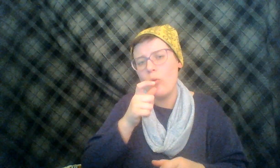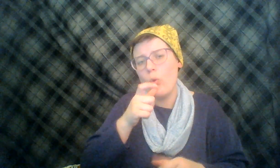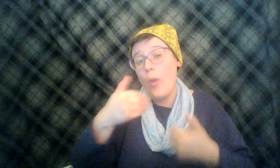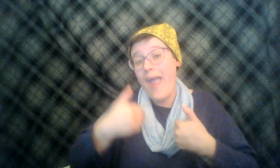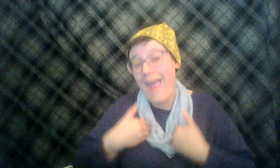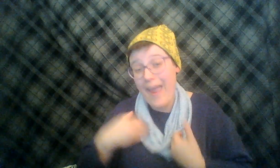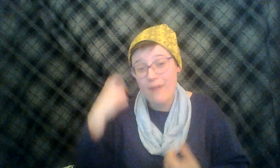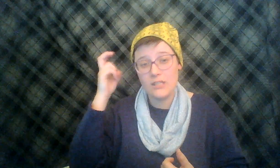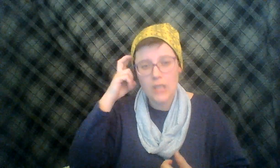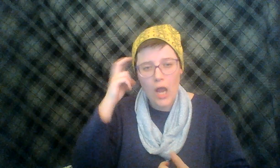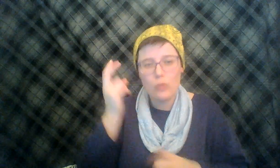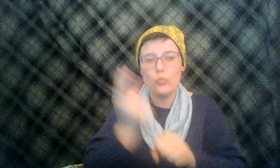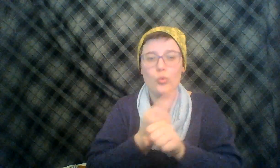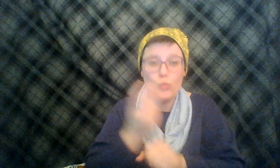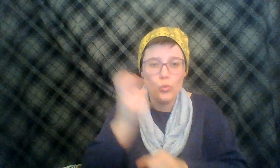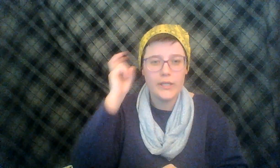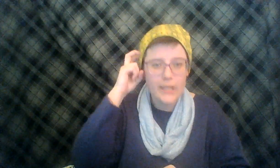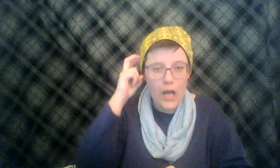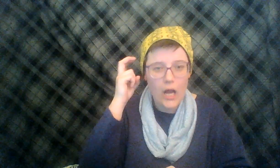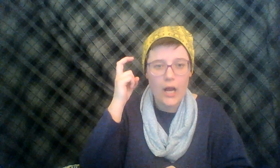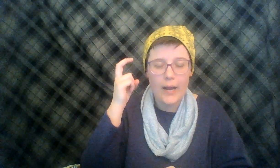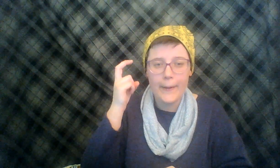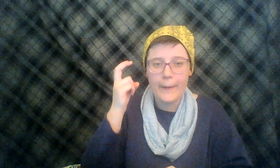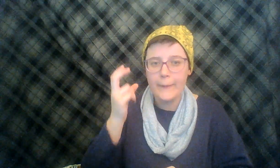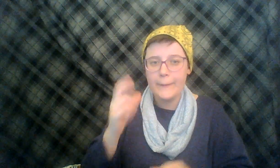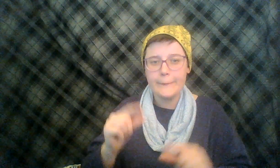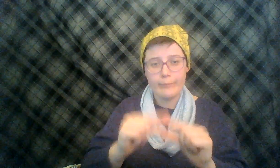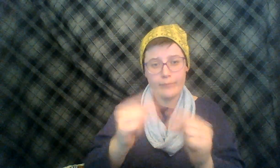around those who are actually affected by CIs,